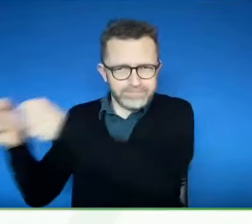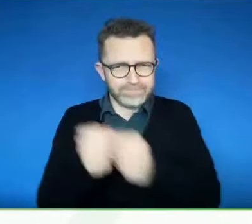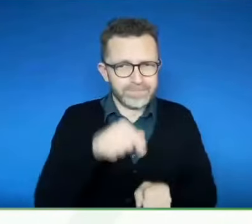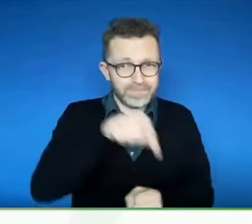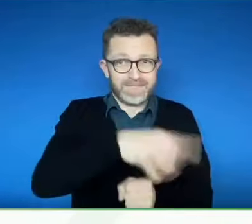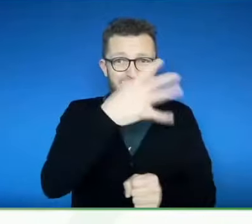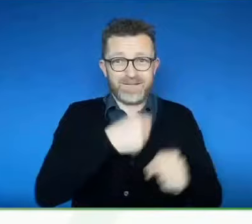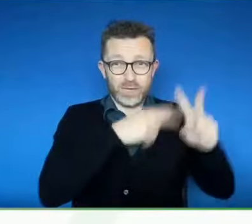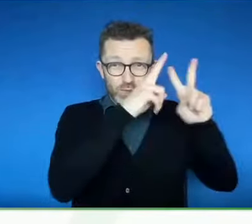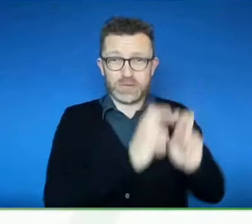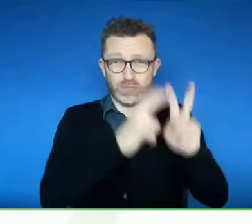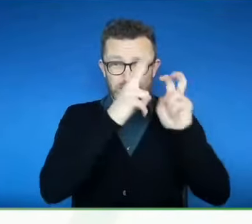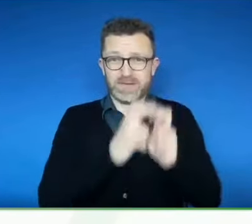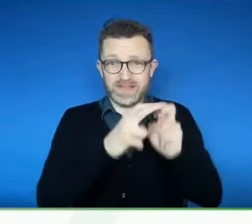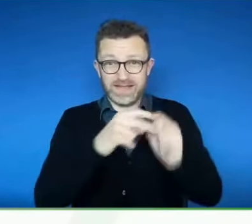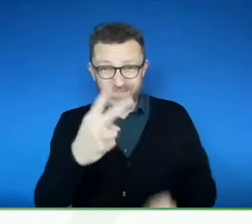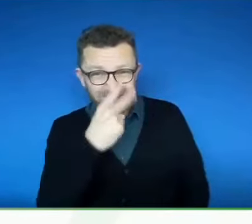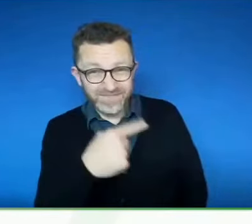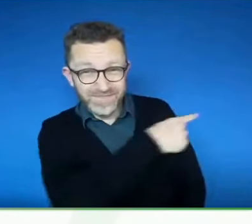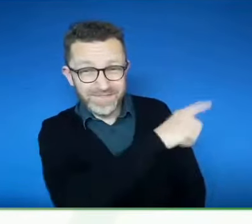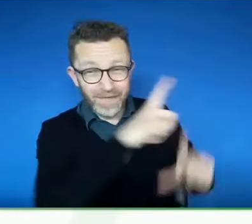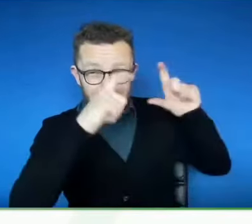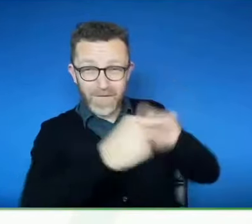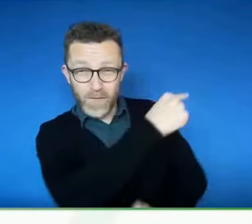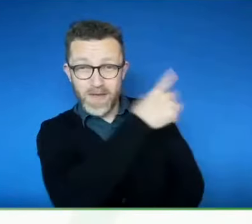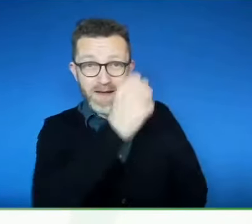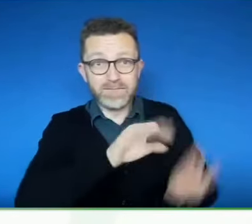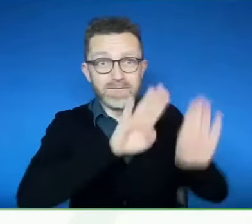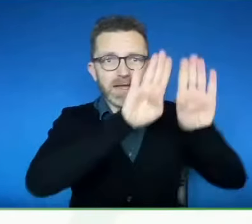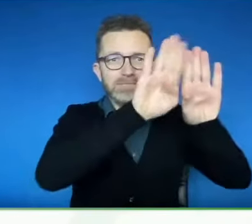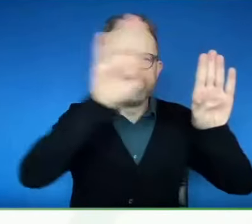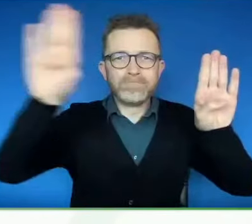The Post-it notes over the board were from powerful insights from